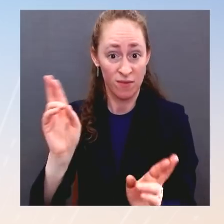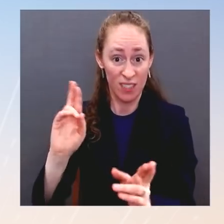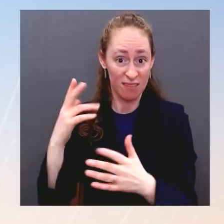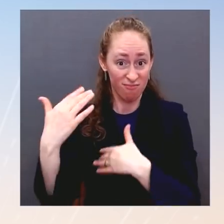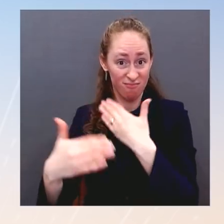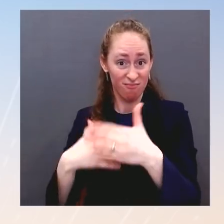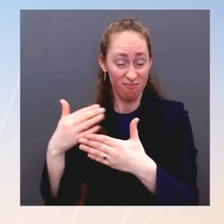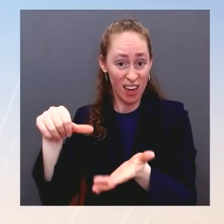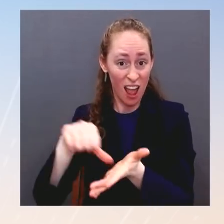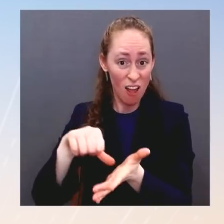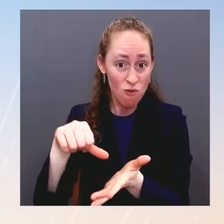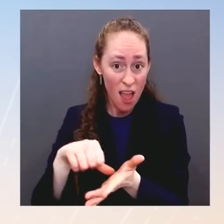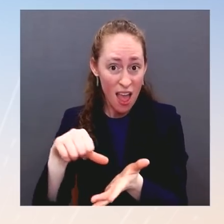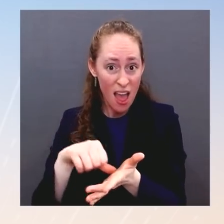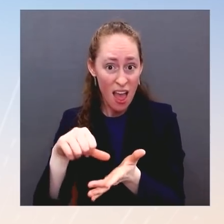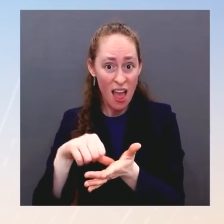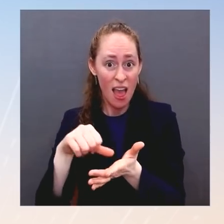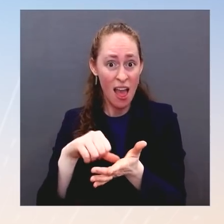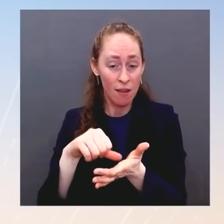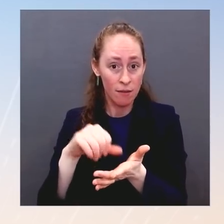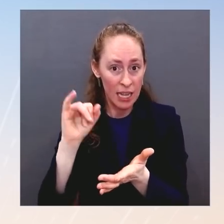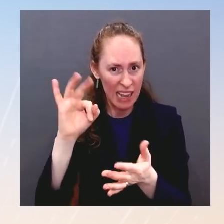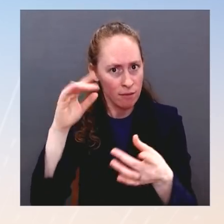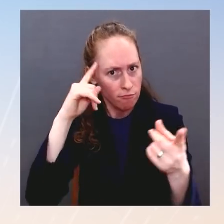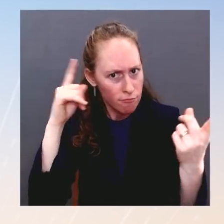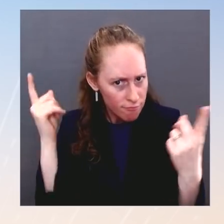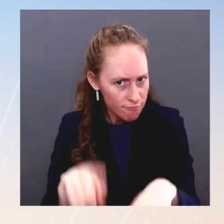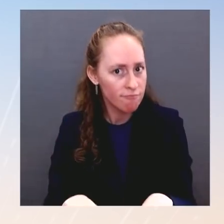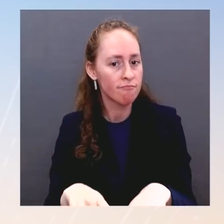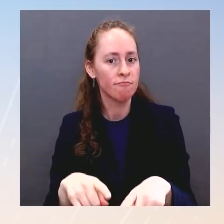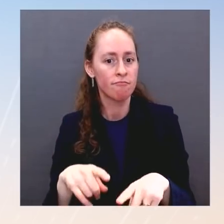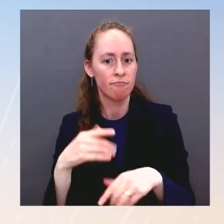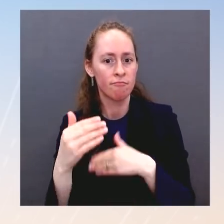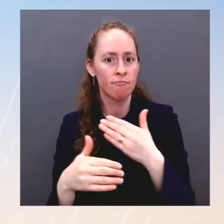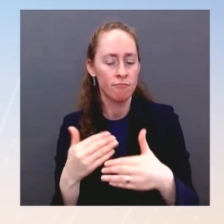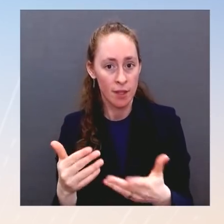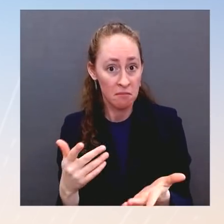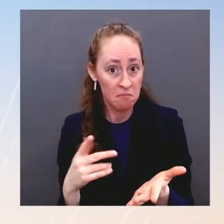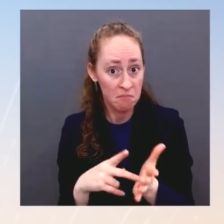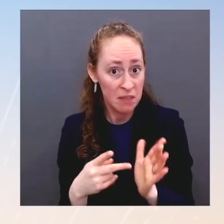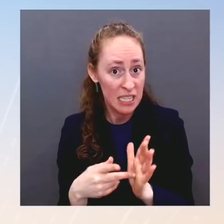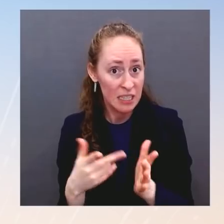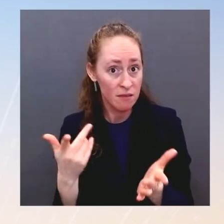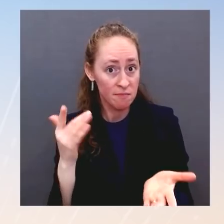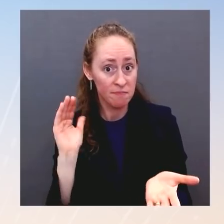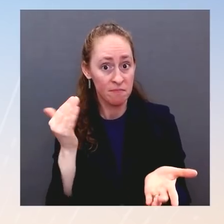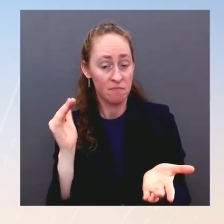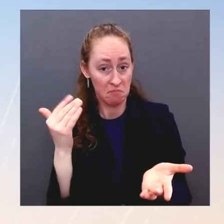Would the President then welcome Iranian oil coming into the U.S. to lower gas prices? Ms. Psaki: Well, again, we're not quite at the point